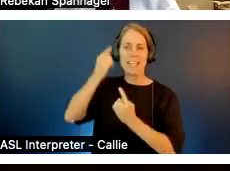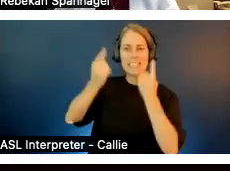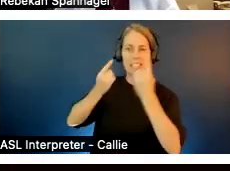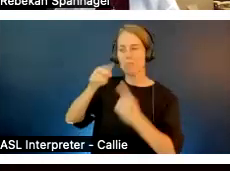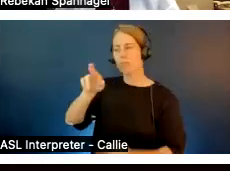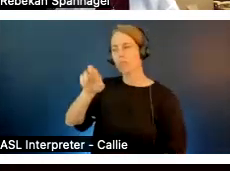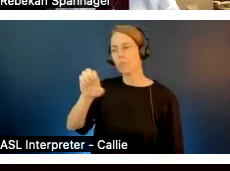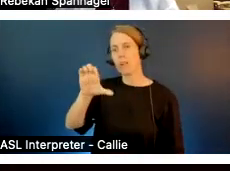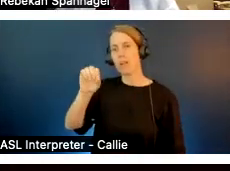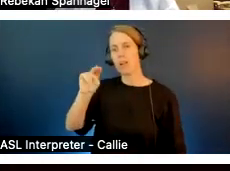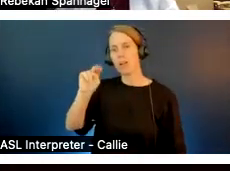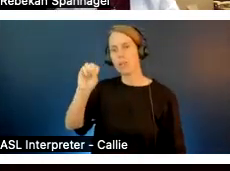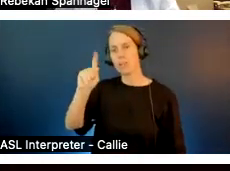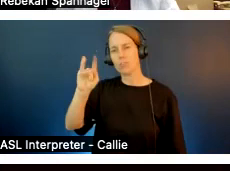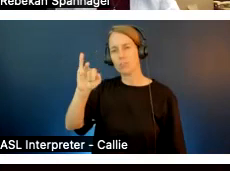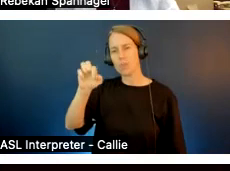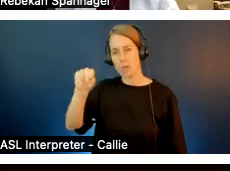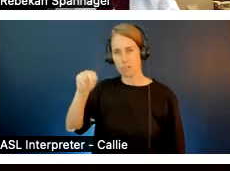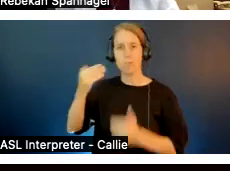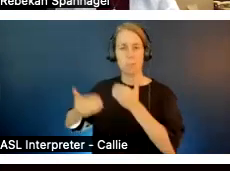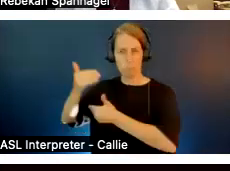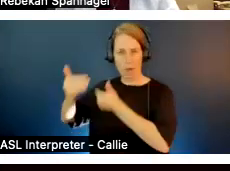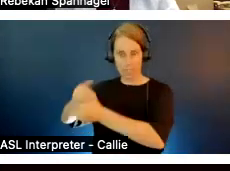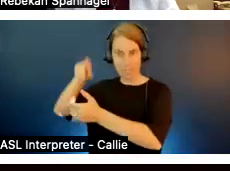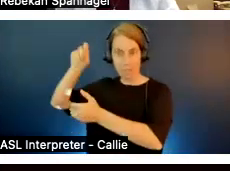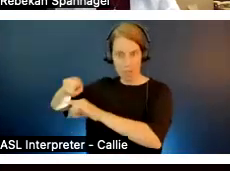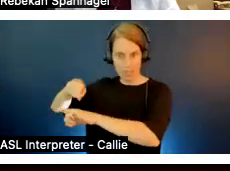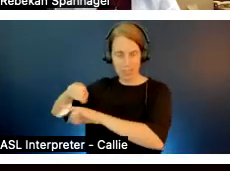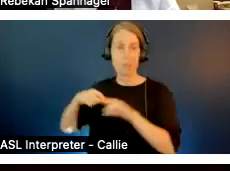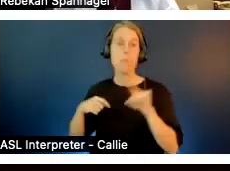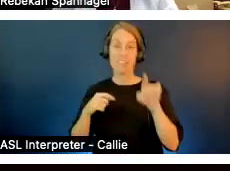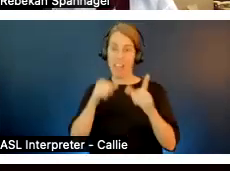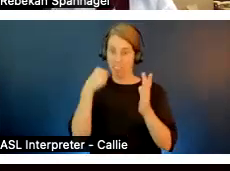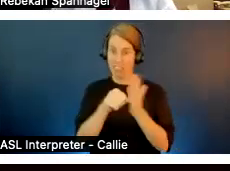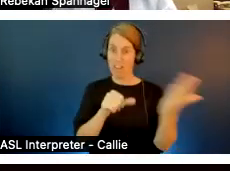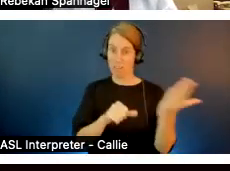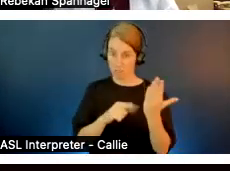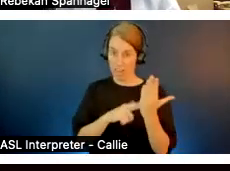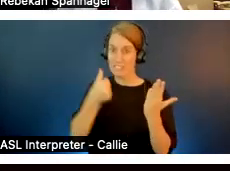state what you have to do in order to request an appeal and if you have any questions about